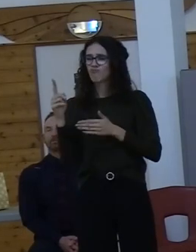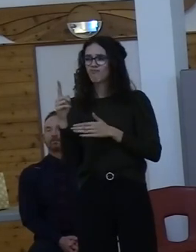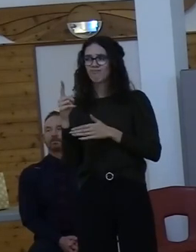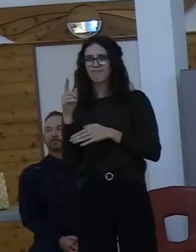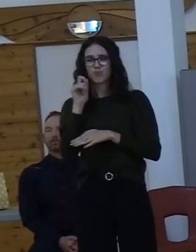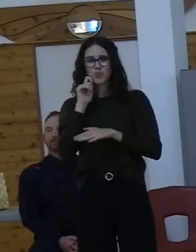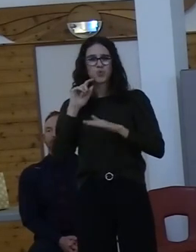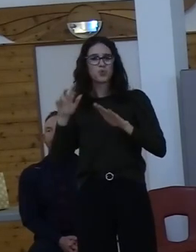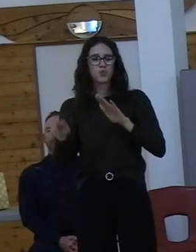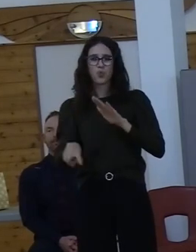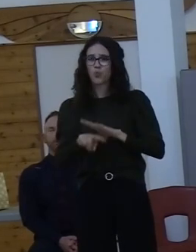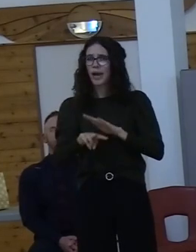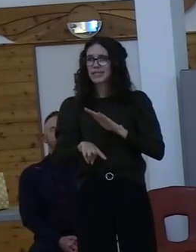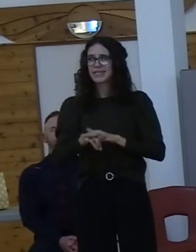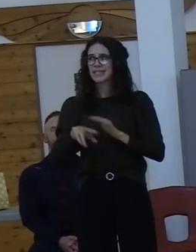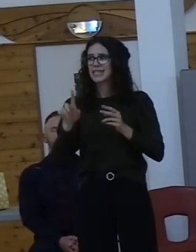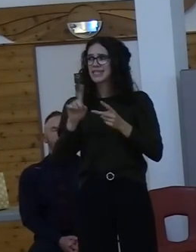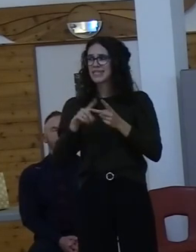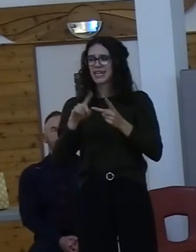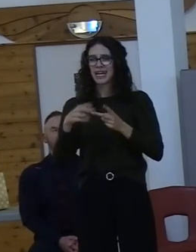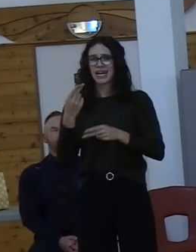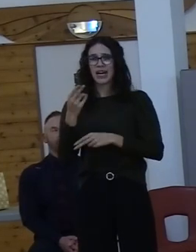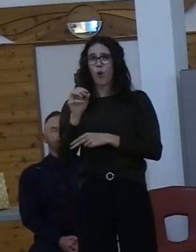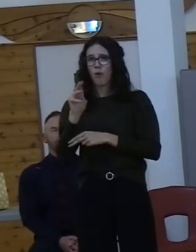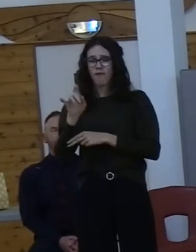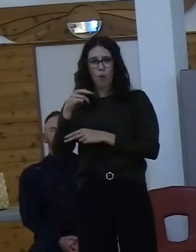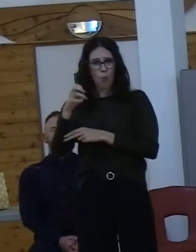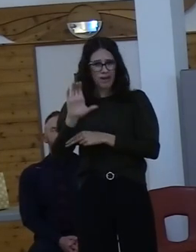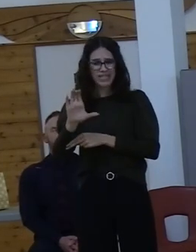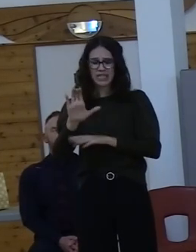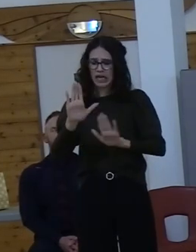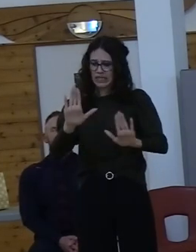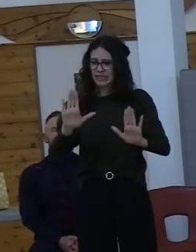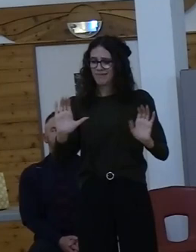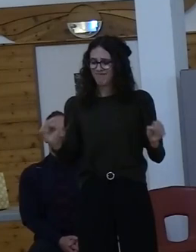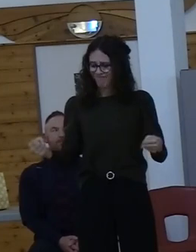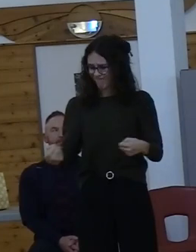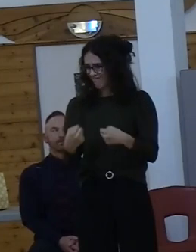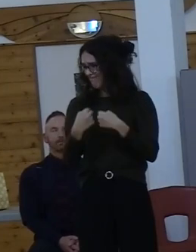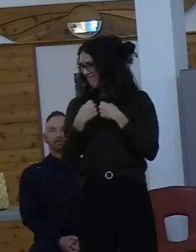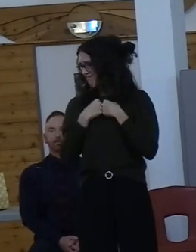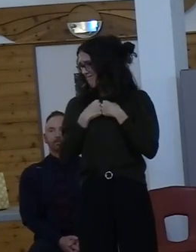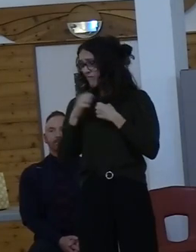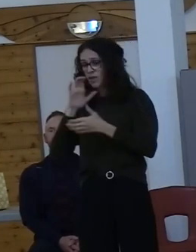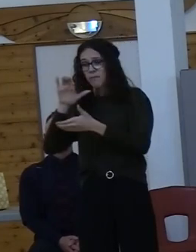Charlotte returned to the closet, got married and raised seven children and numerous Nakus and Nisas.